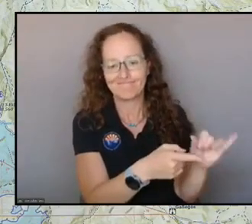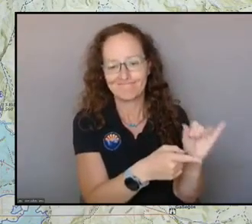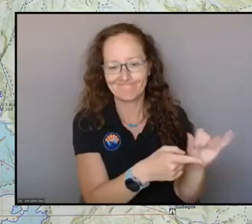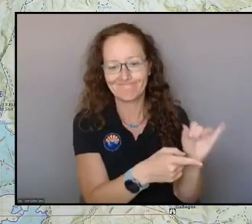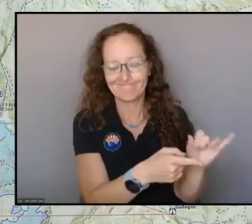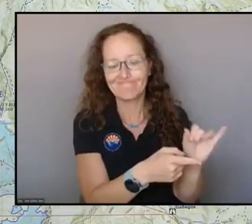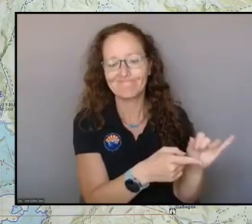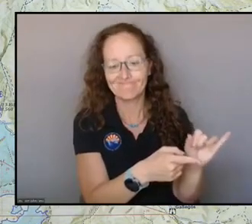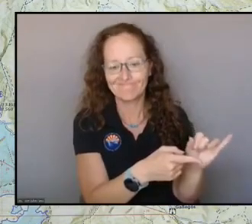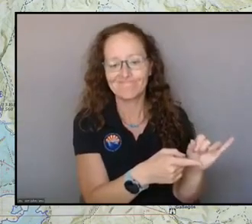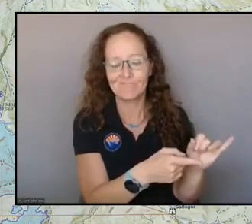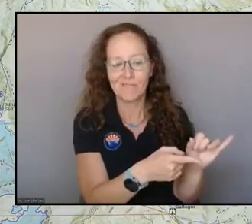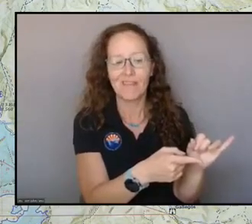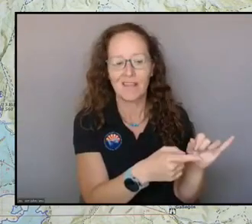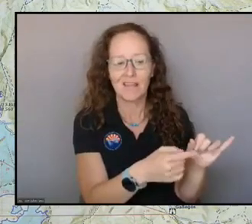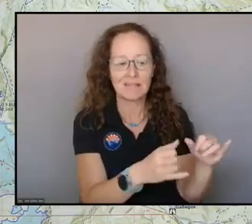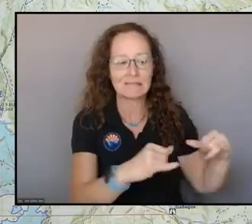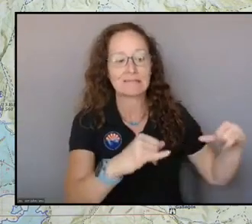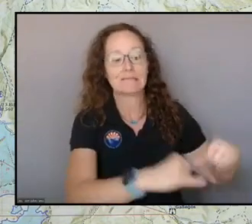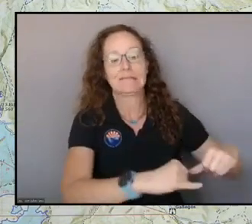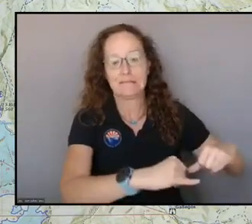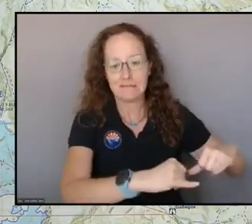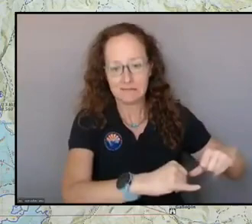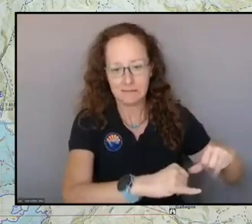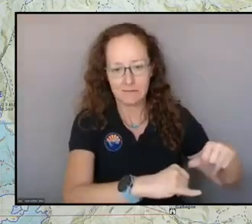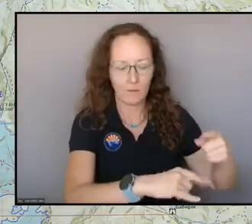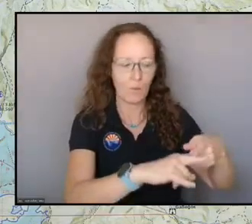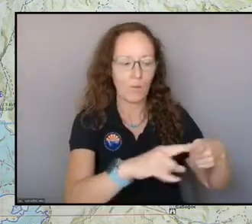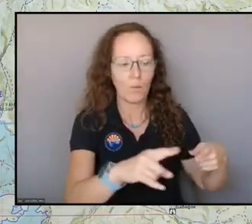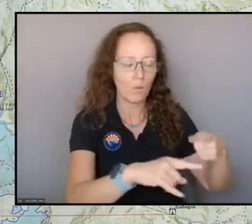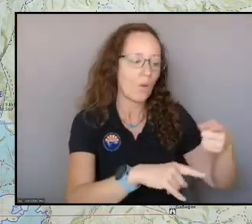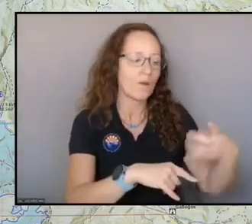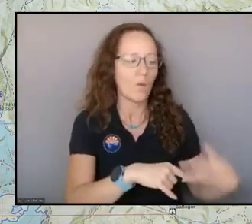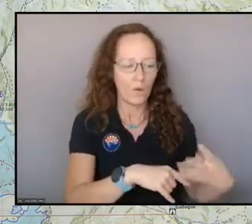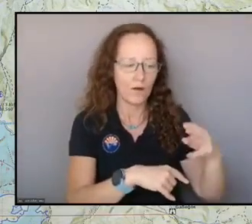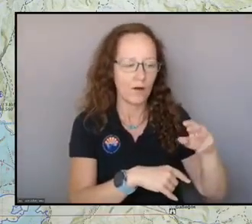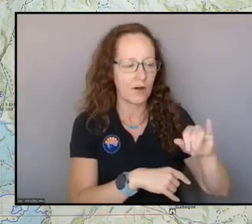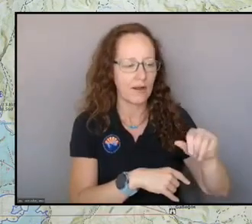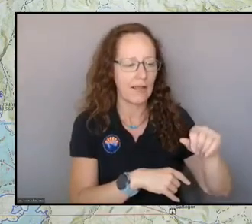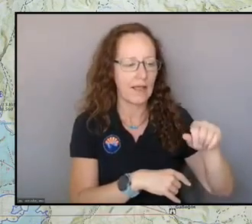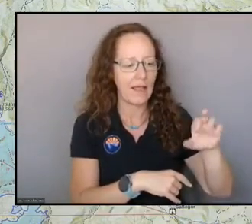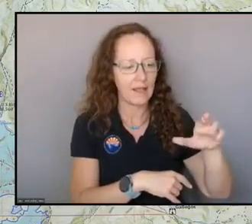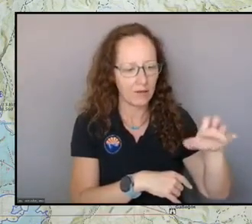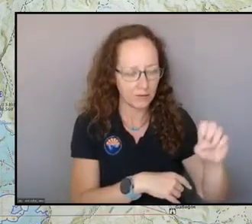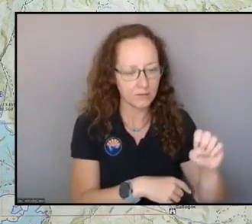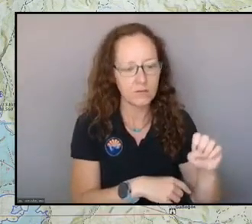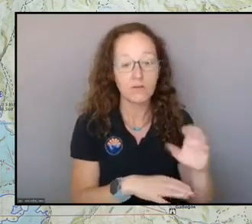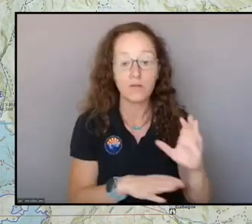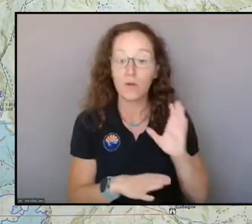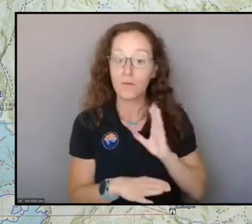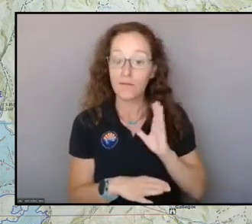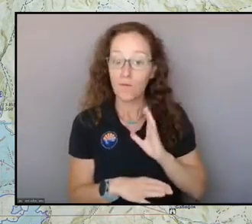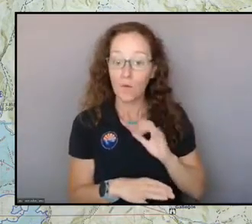MITIGATION -- SO WHEN SOMETHING BAD HAPPENS F YOU WANT TO REDUCE THE IMPACT OF THAT BAD THING, YOU PUT